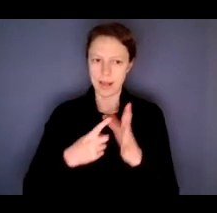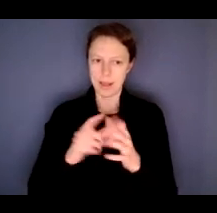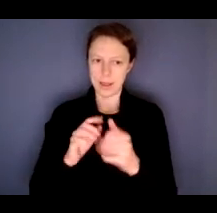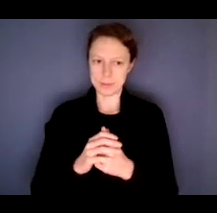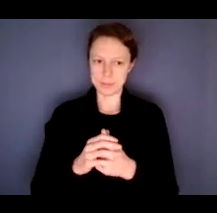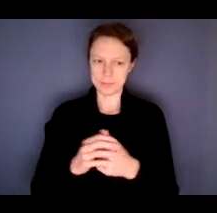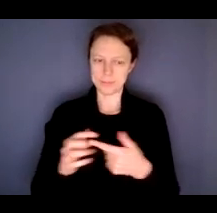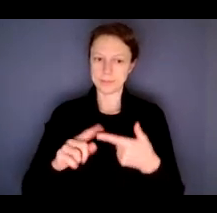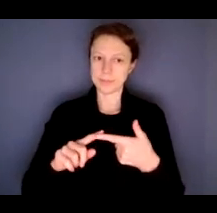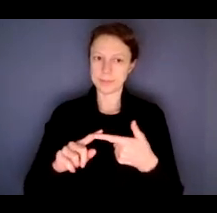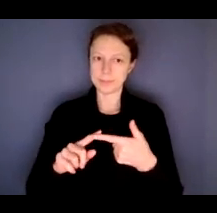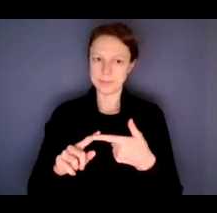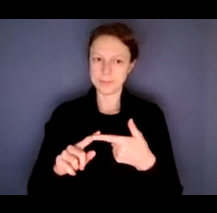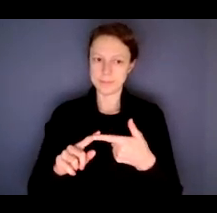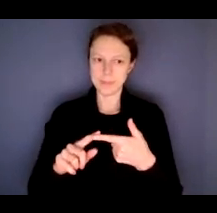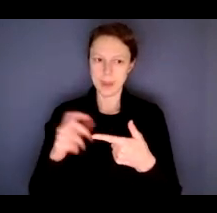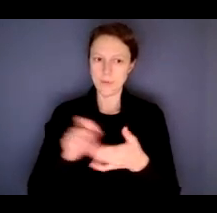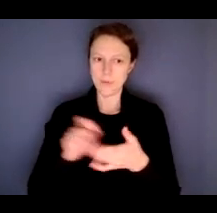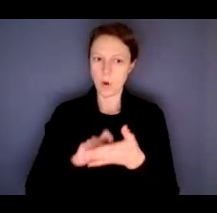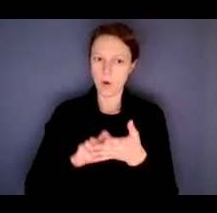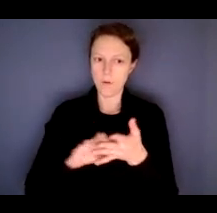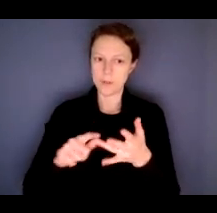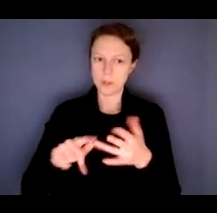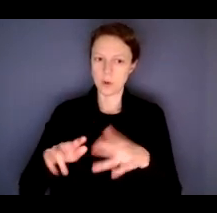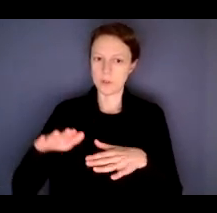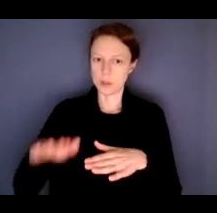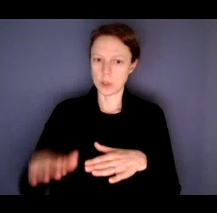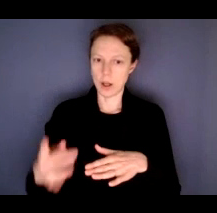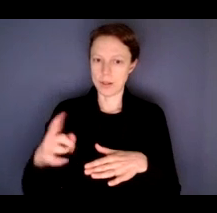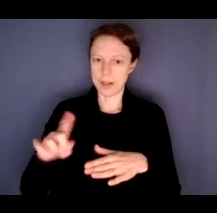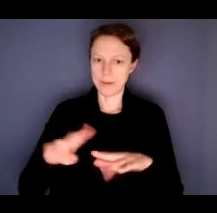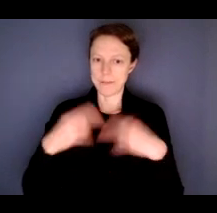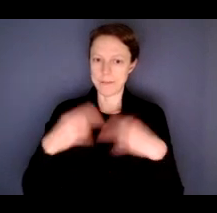Family Official Solicitor we've got a Senior Legal Officer Ese.